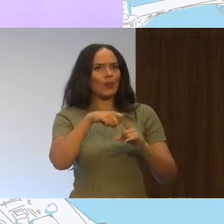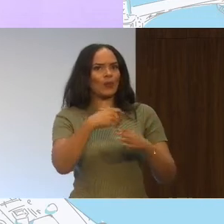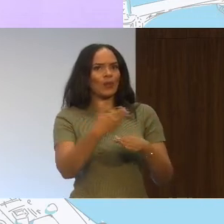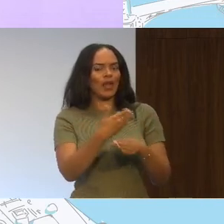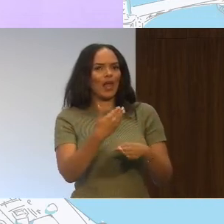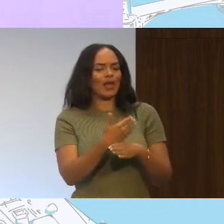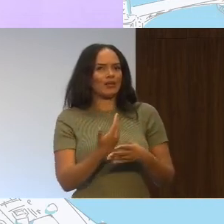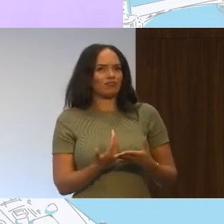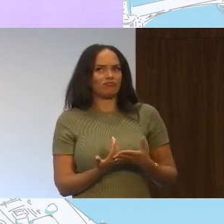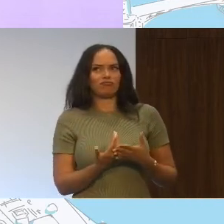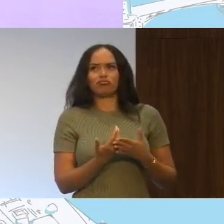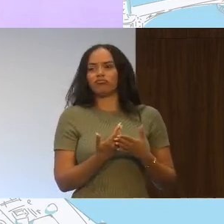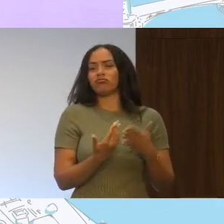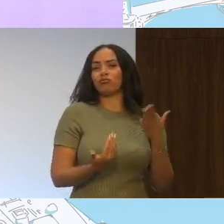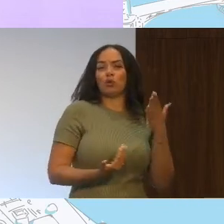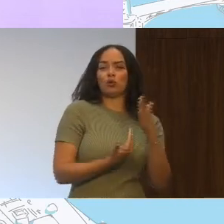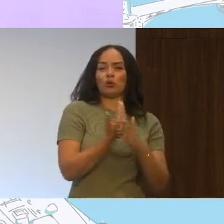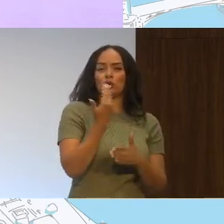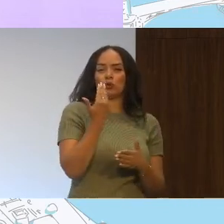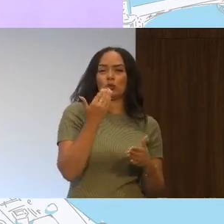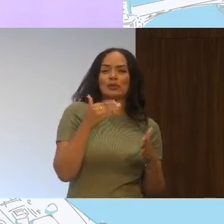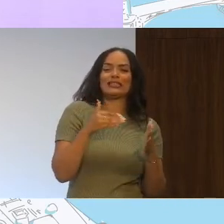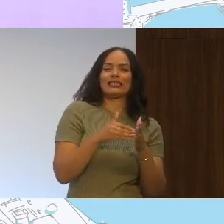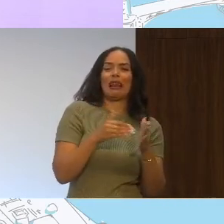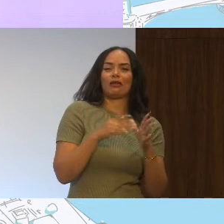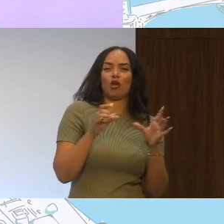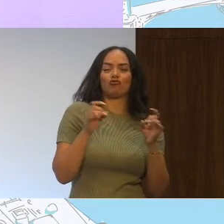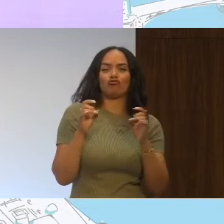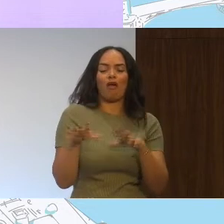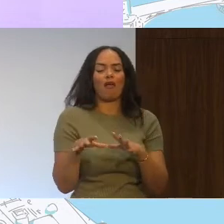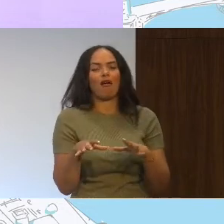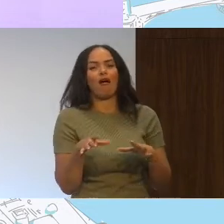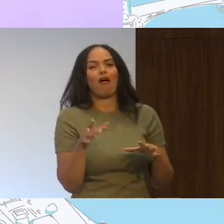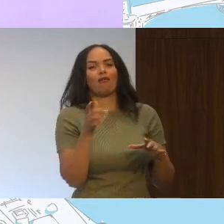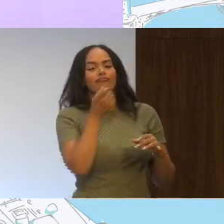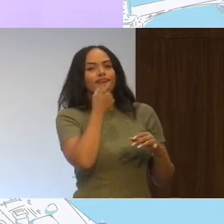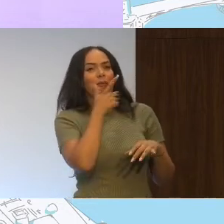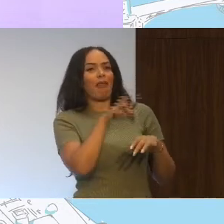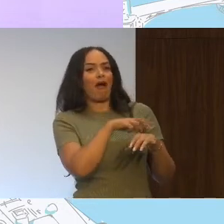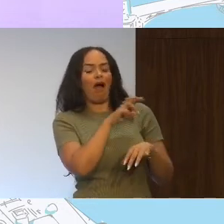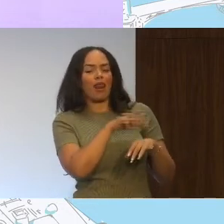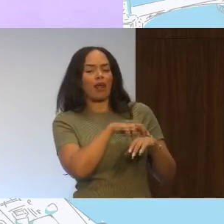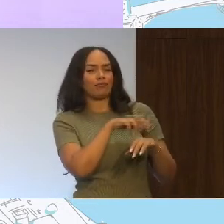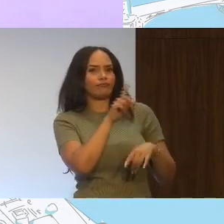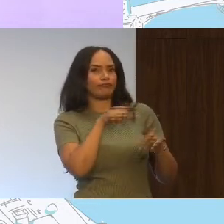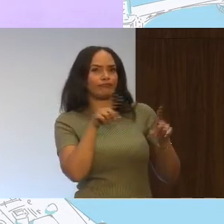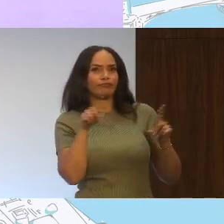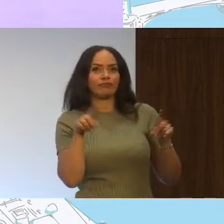New Zealand, Australia, Dublin, Ireland, everywhere. Nearly all of them have been trained